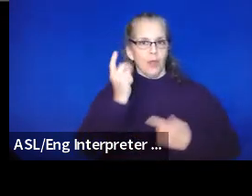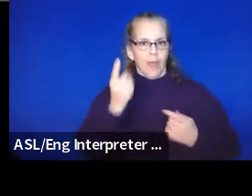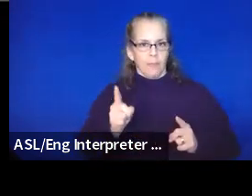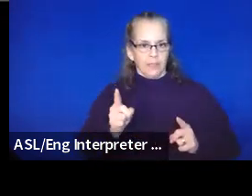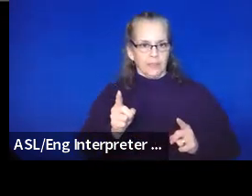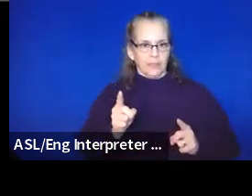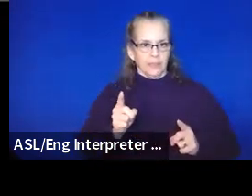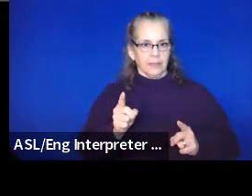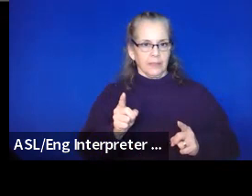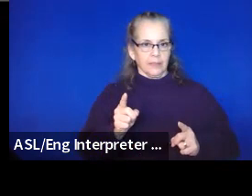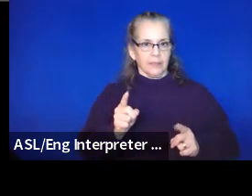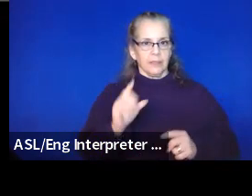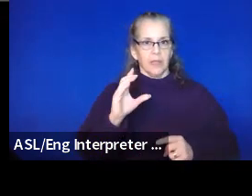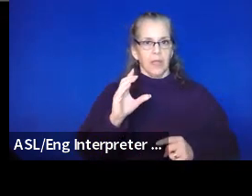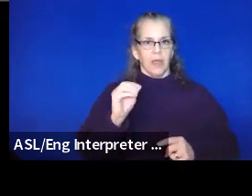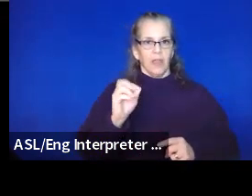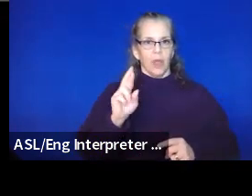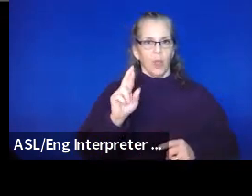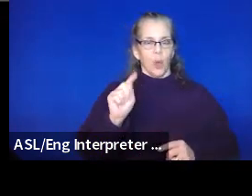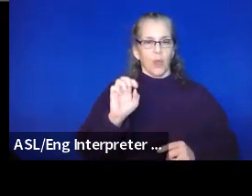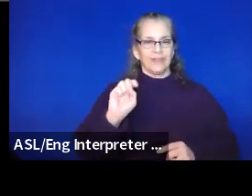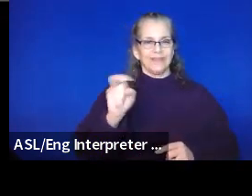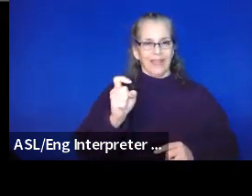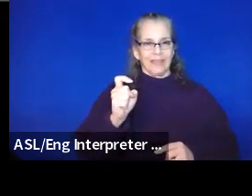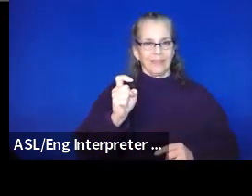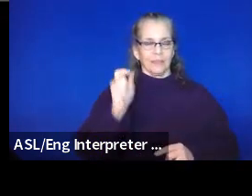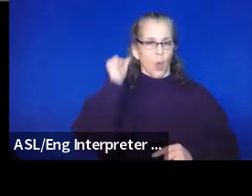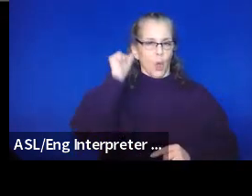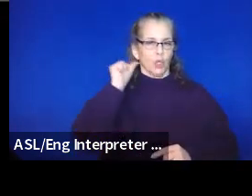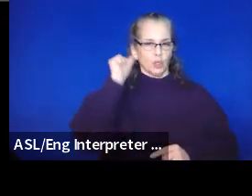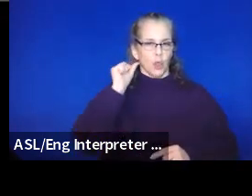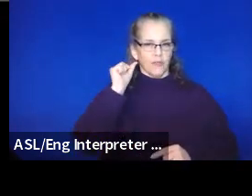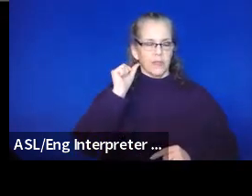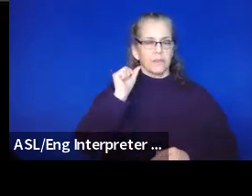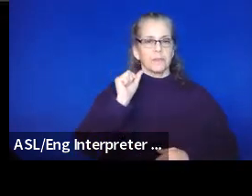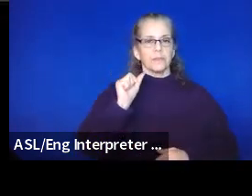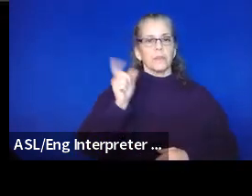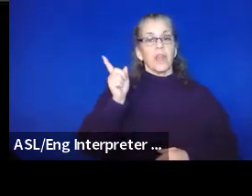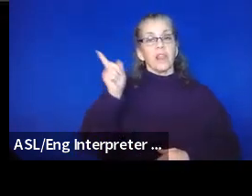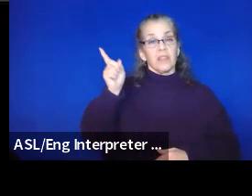The only thing I want you to take away from this area, this simple graph, is that the